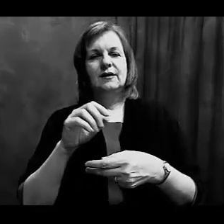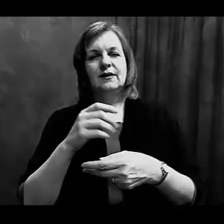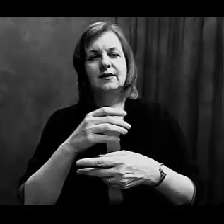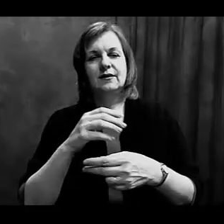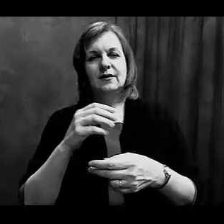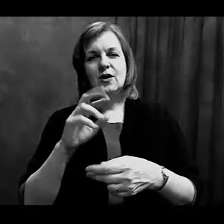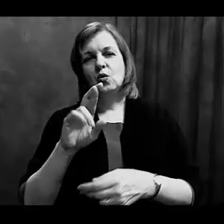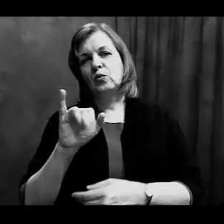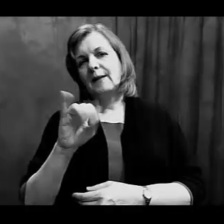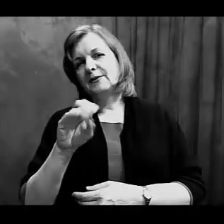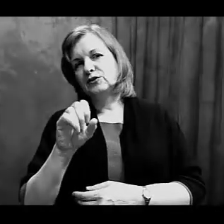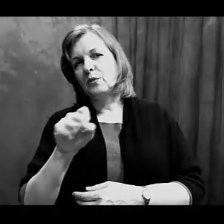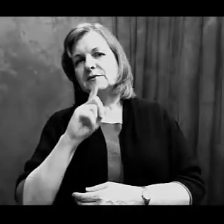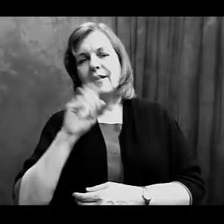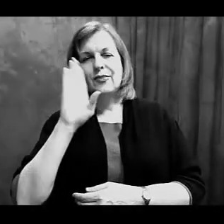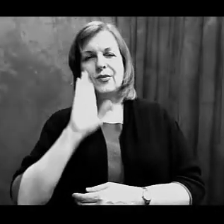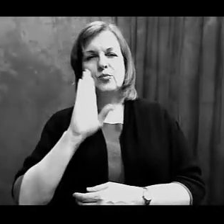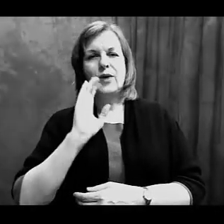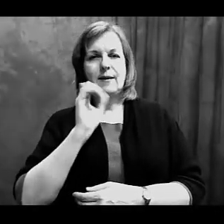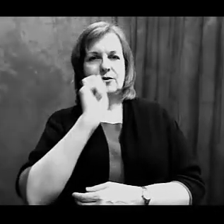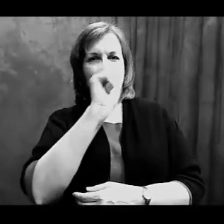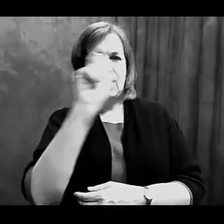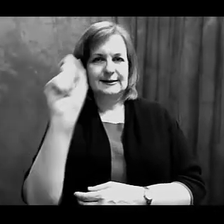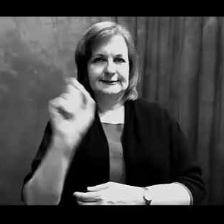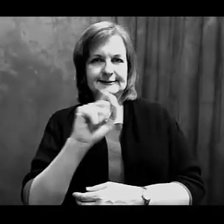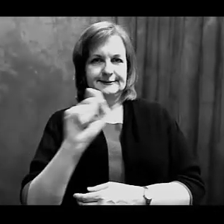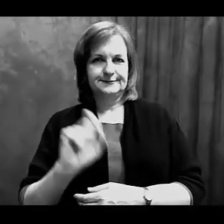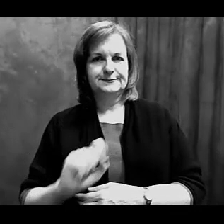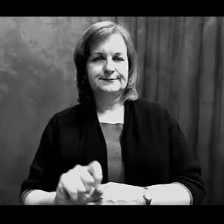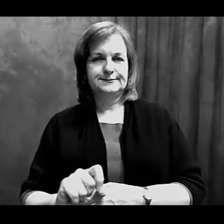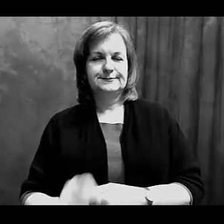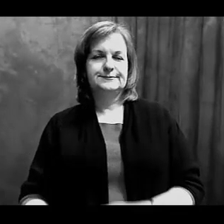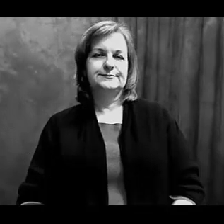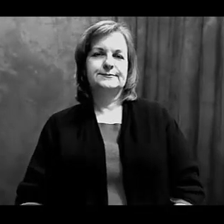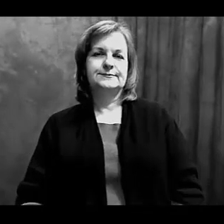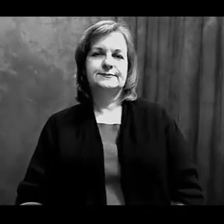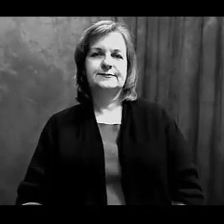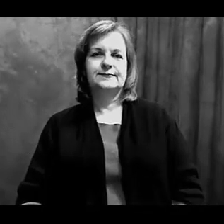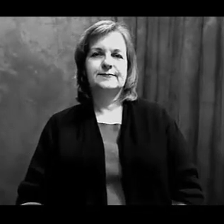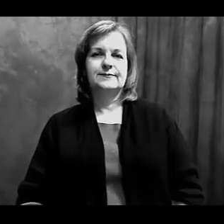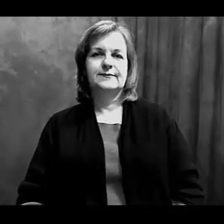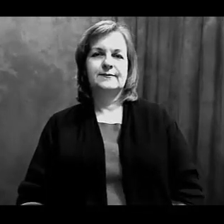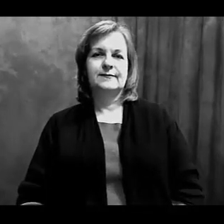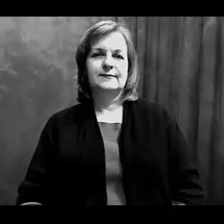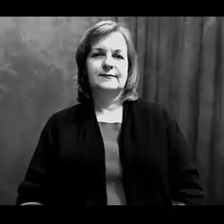ribosomes are all of the brown spots